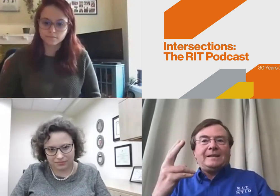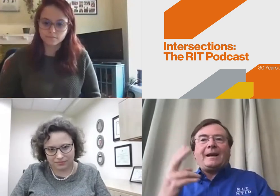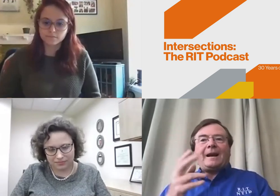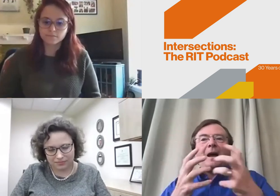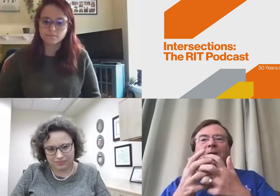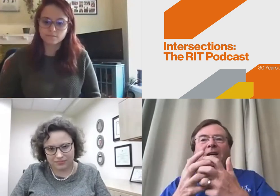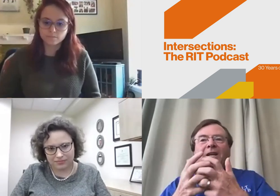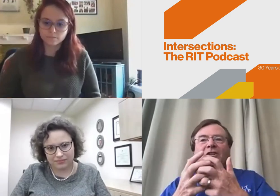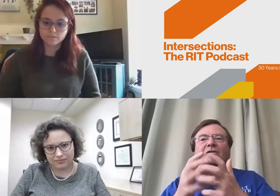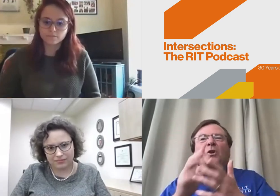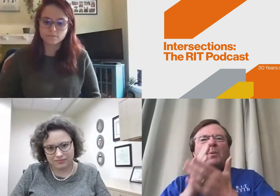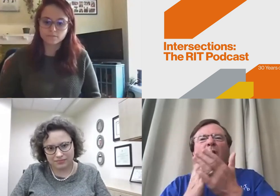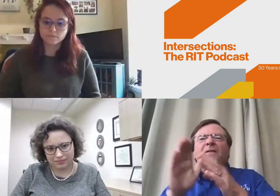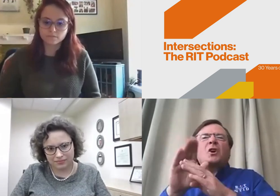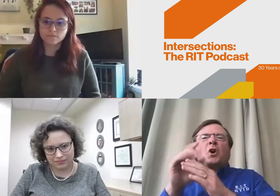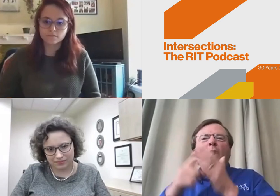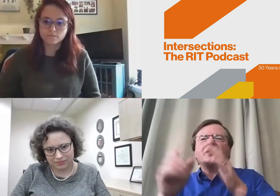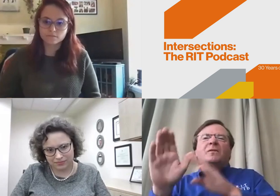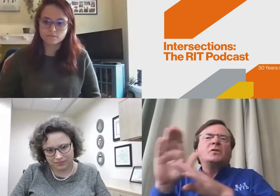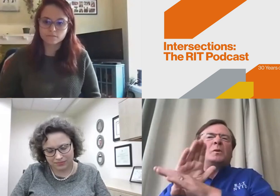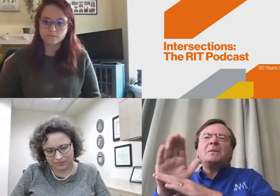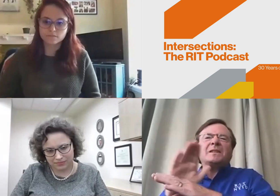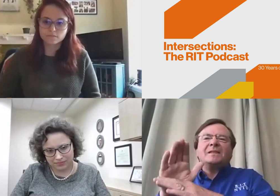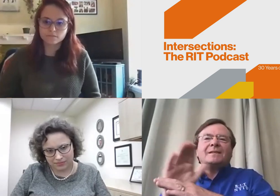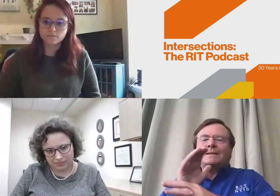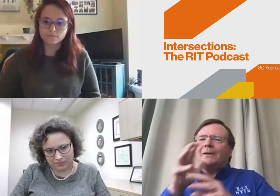that accommodations are part of the cost of doing business.